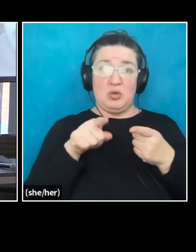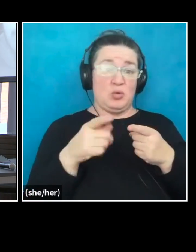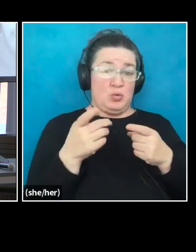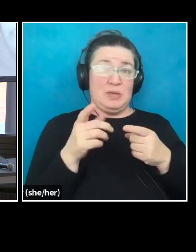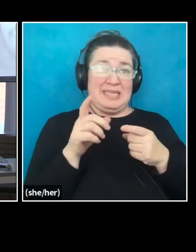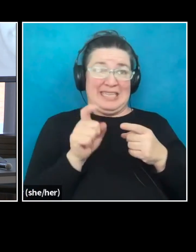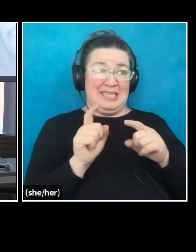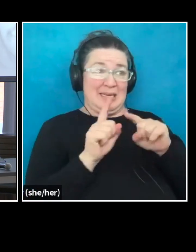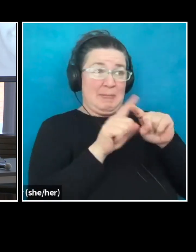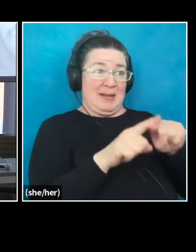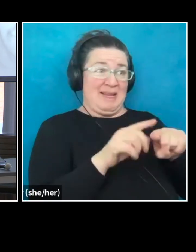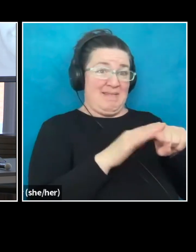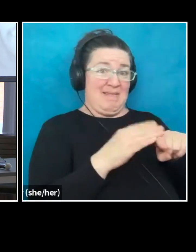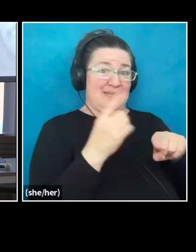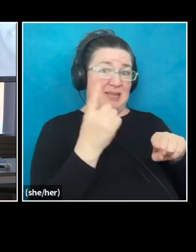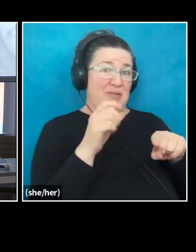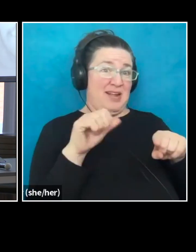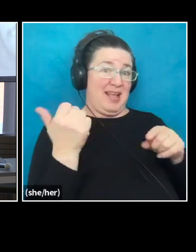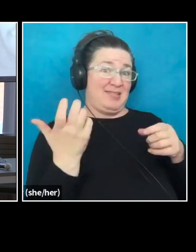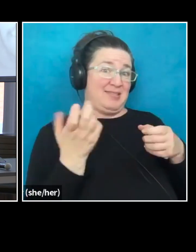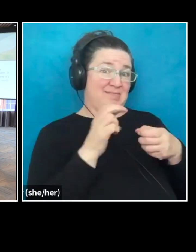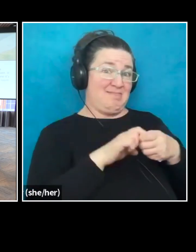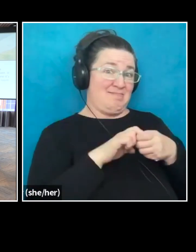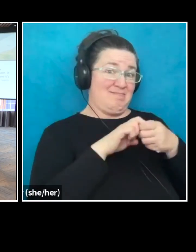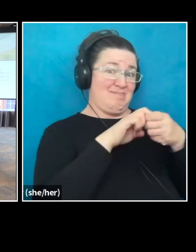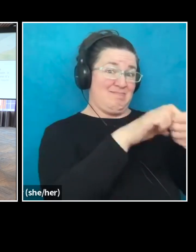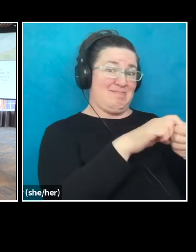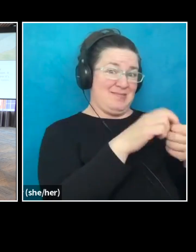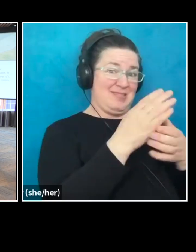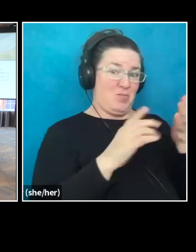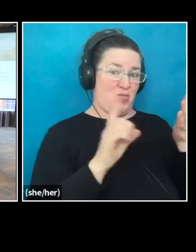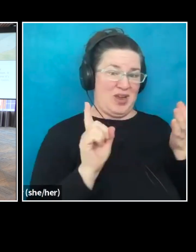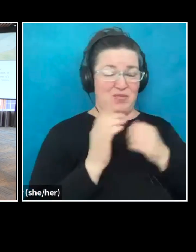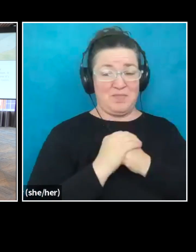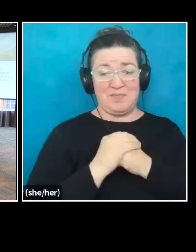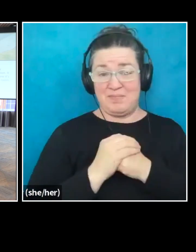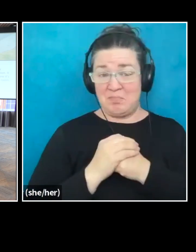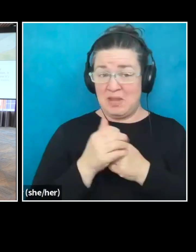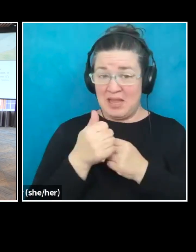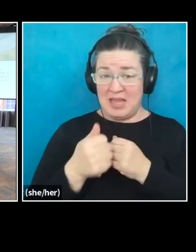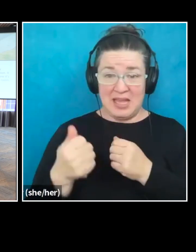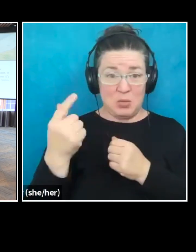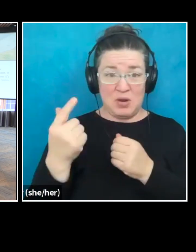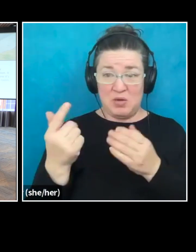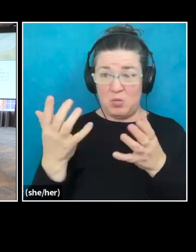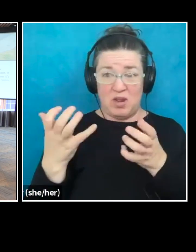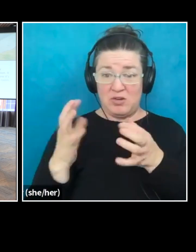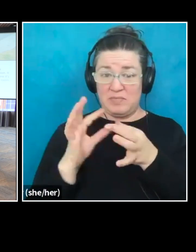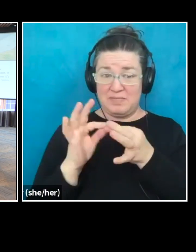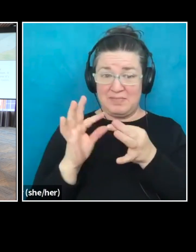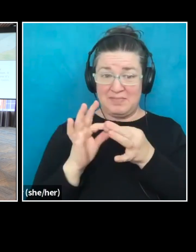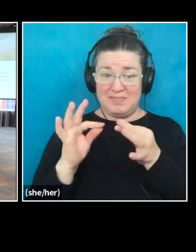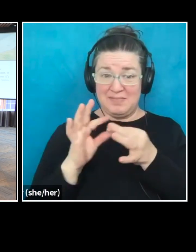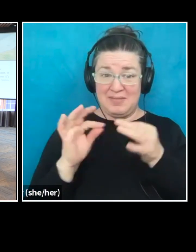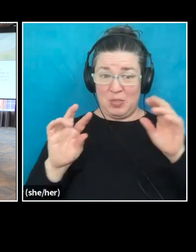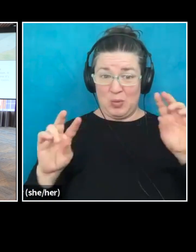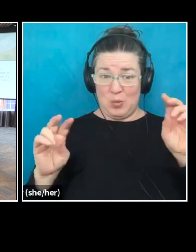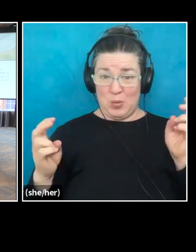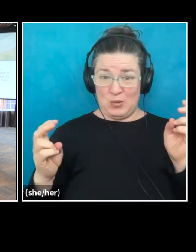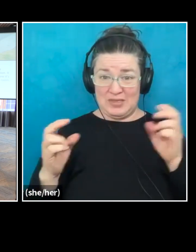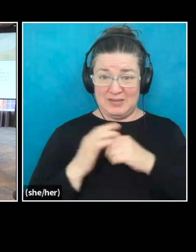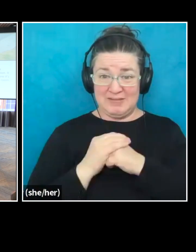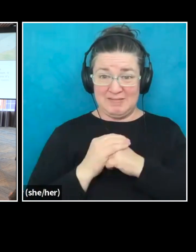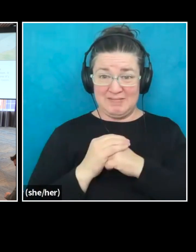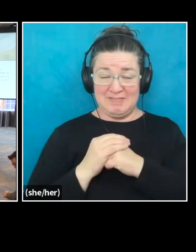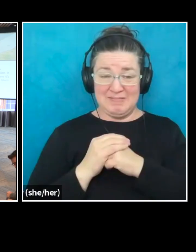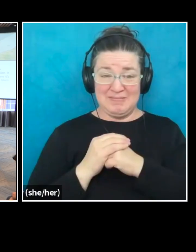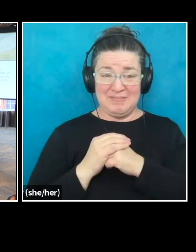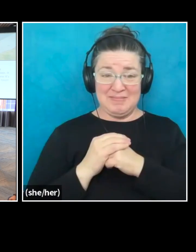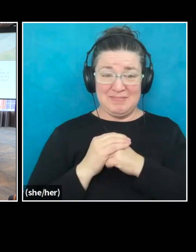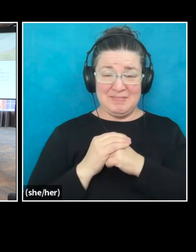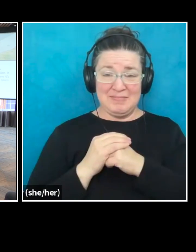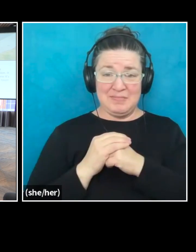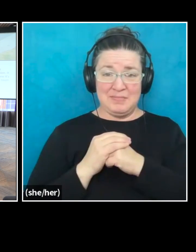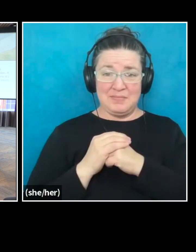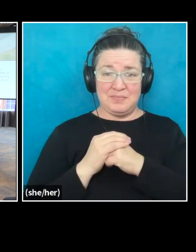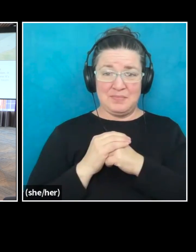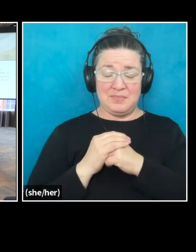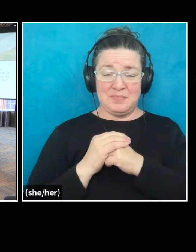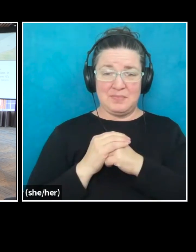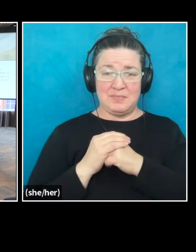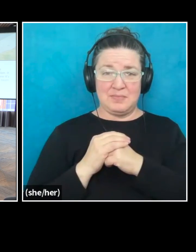where we had to get rides in our lives. So, does anyone want to share Jaime's quote?